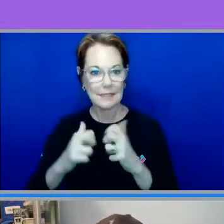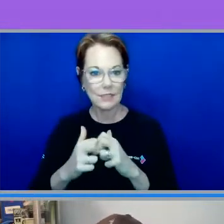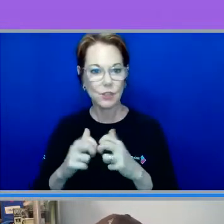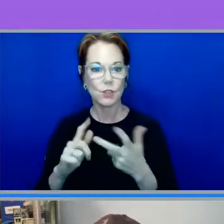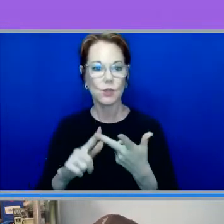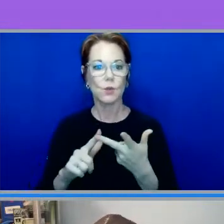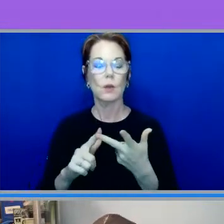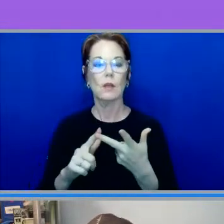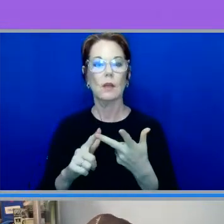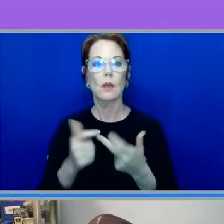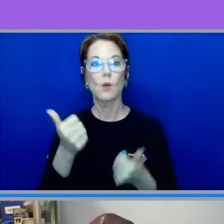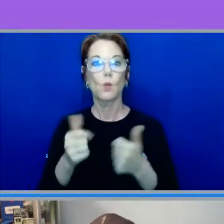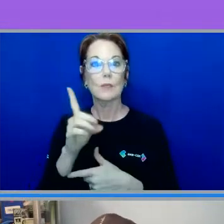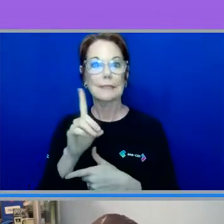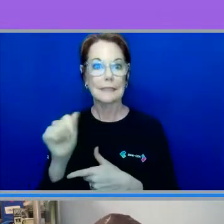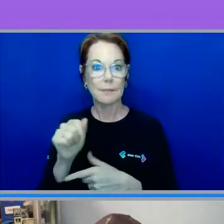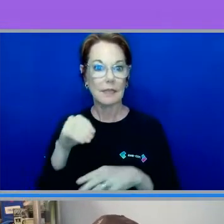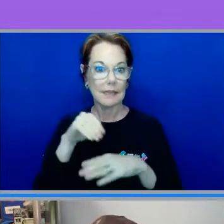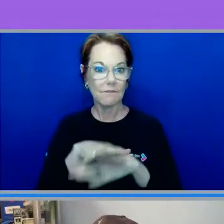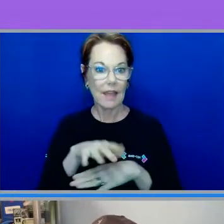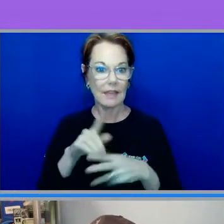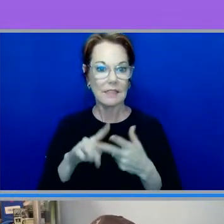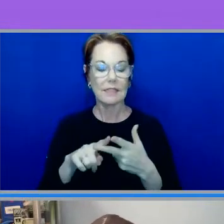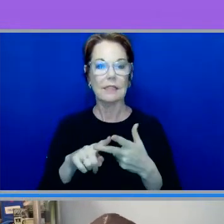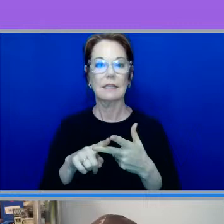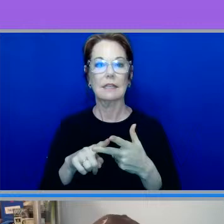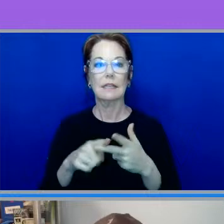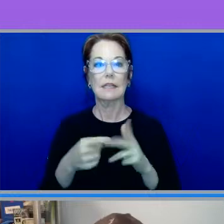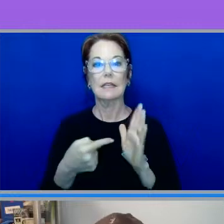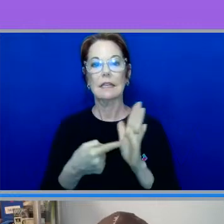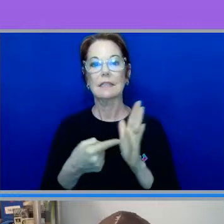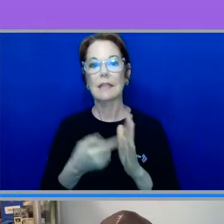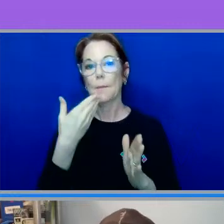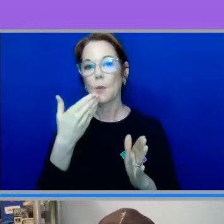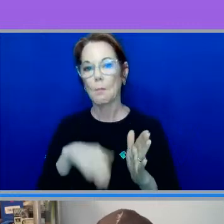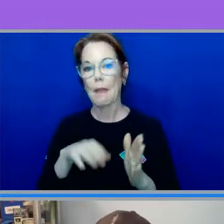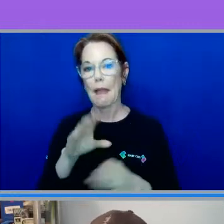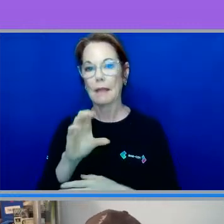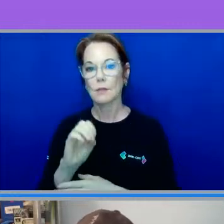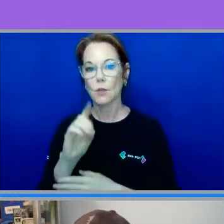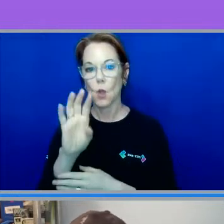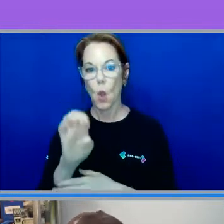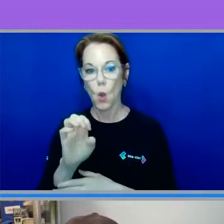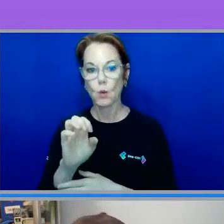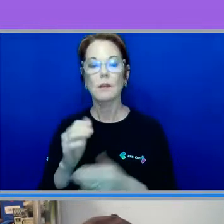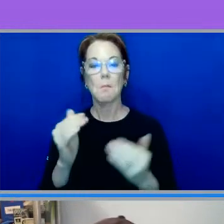disabilities it affects. Examples of bad code and ideas